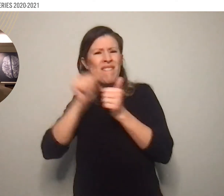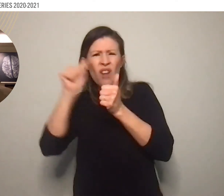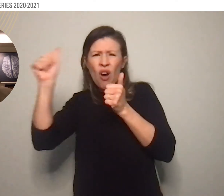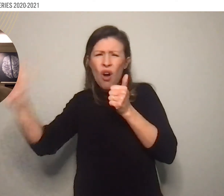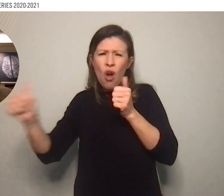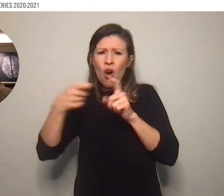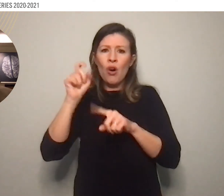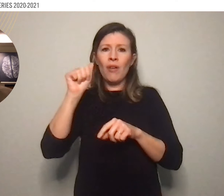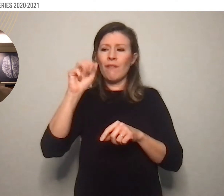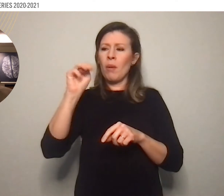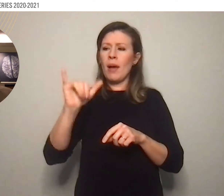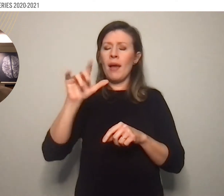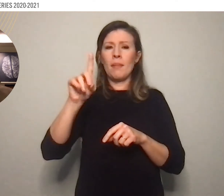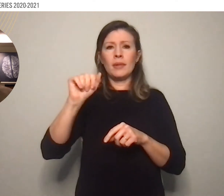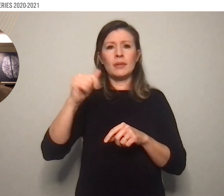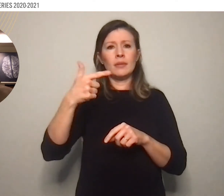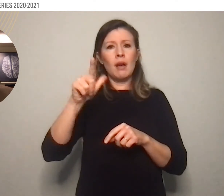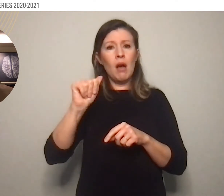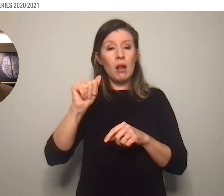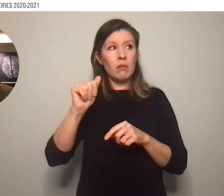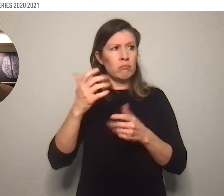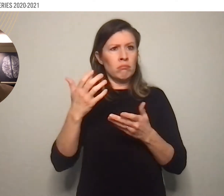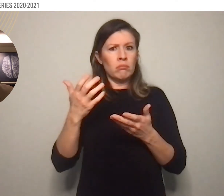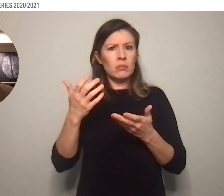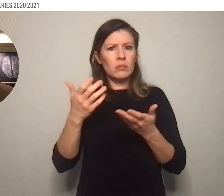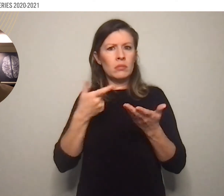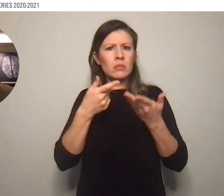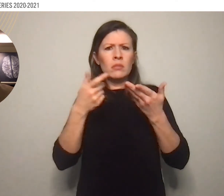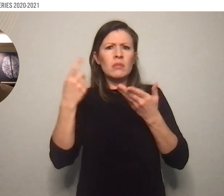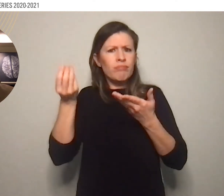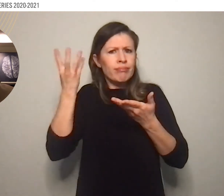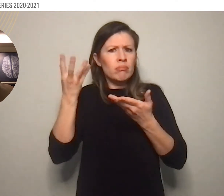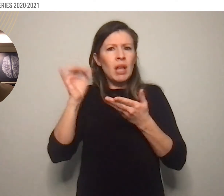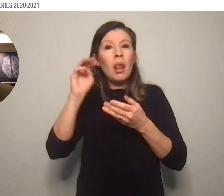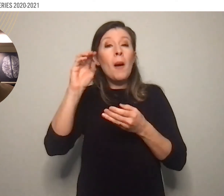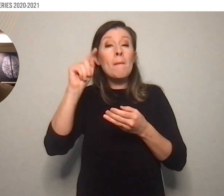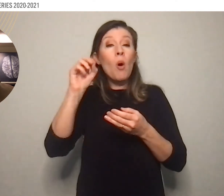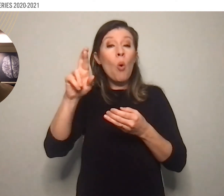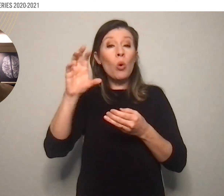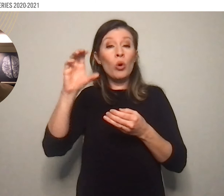very distantly connected, being not directly connected, like the motor cortex also changed. So